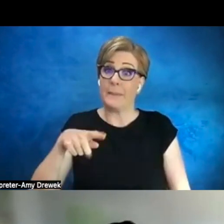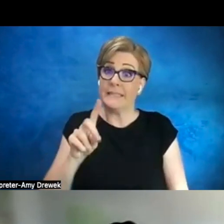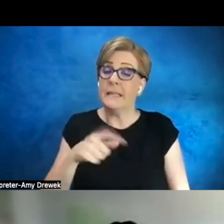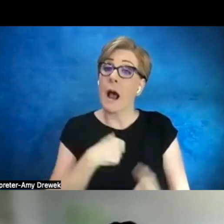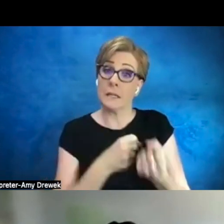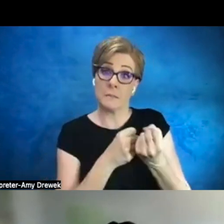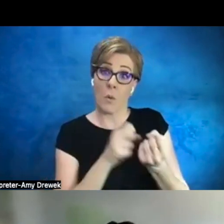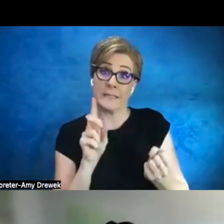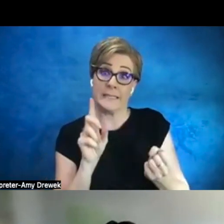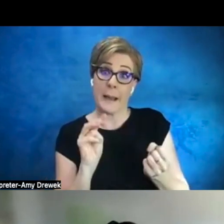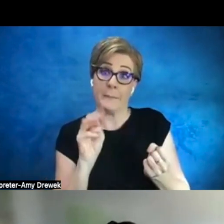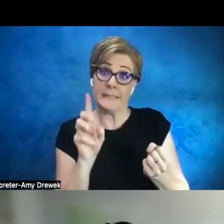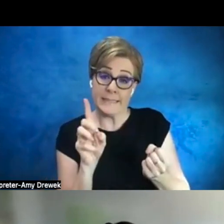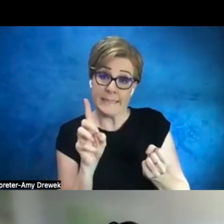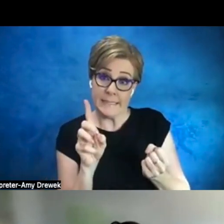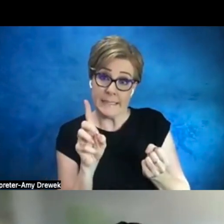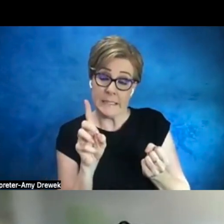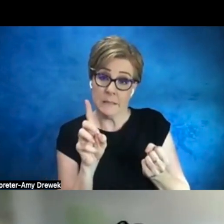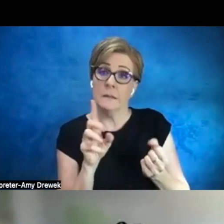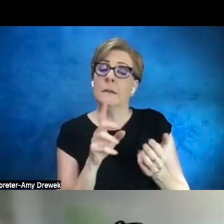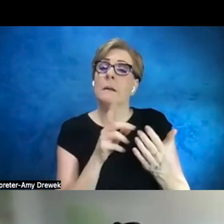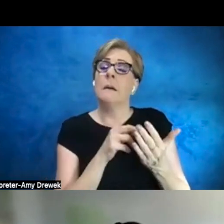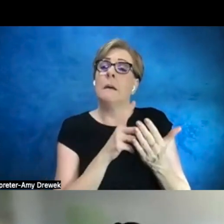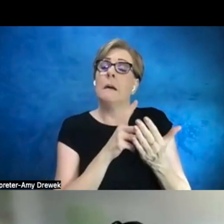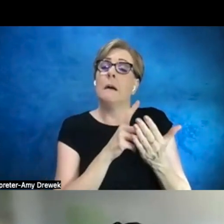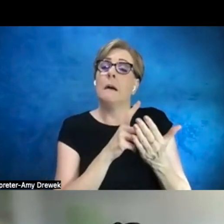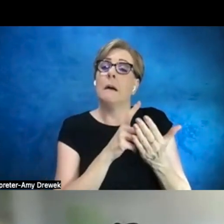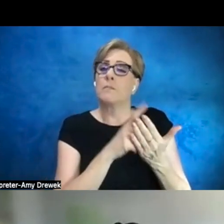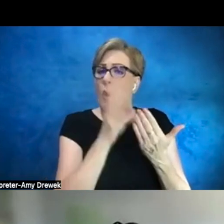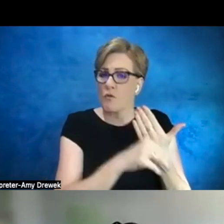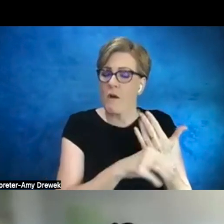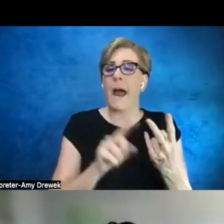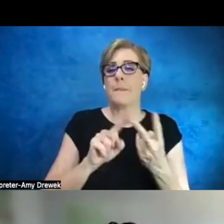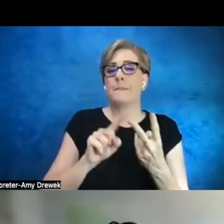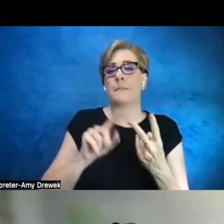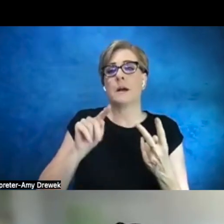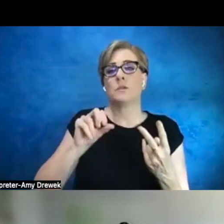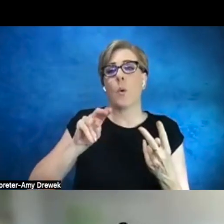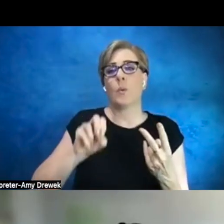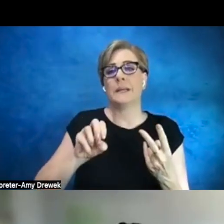our NBC Universal Tony Coelho media scholarship and AAPD's Alumni Network.